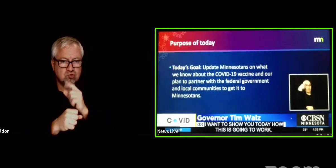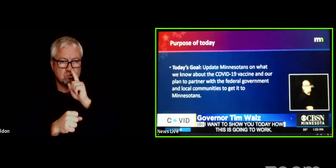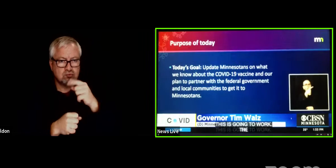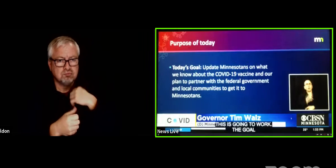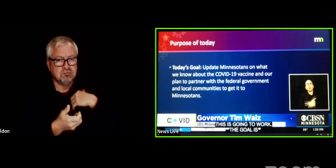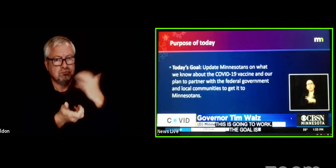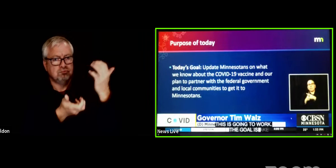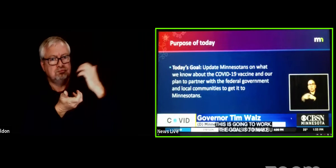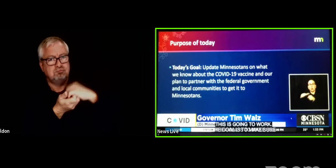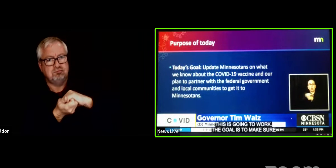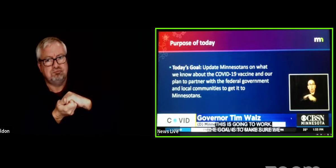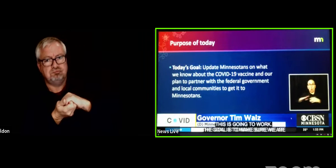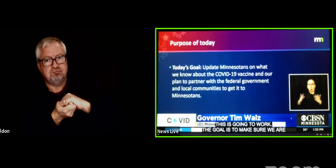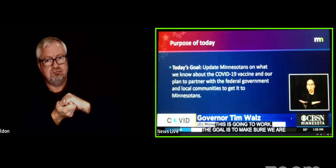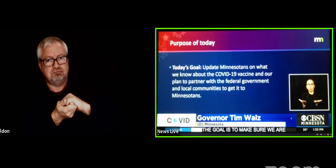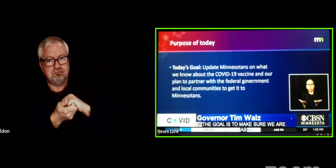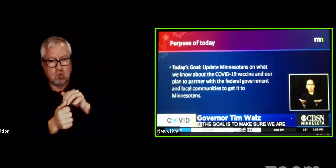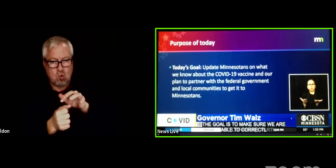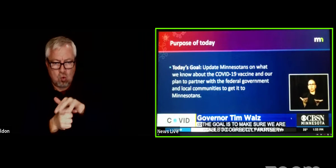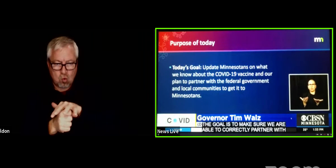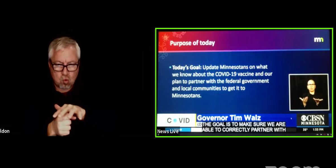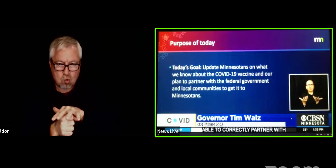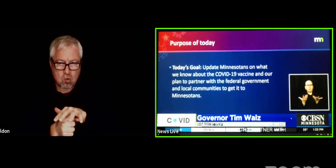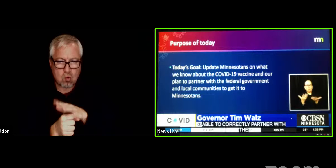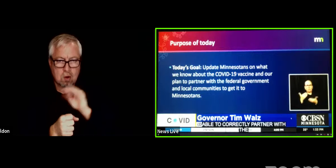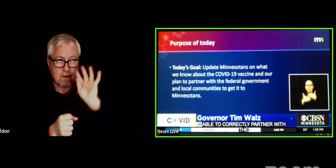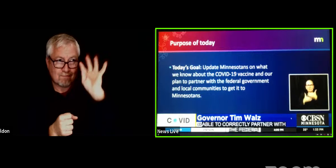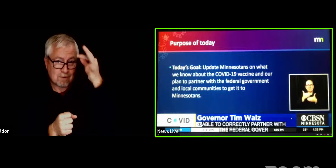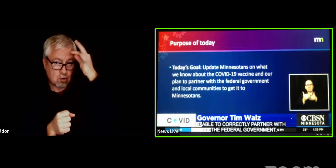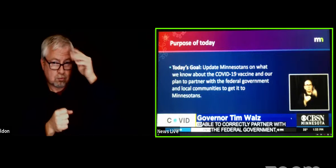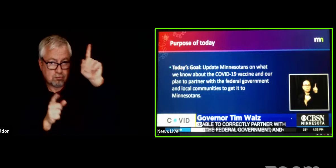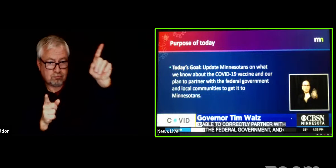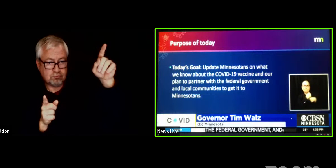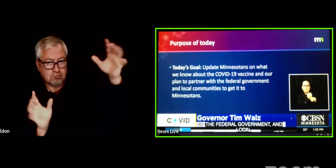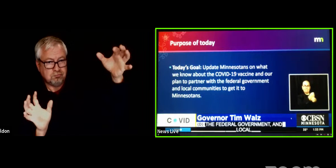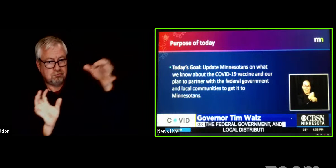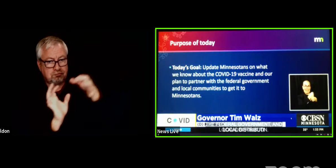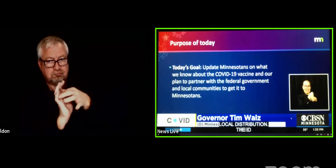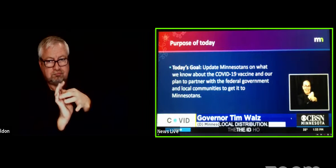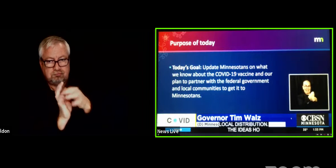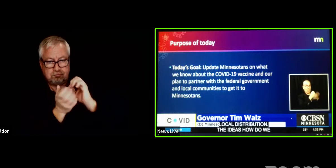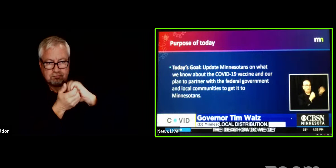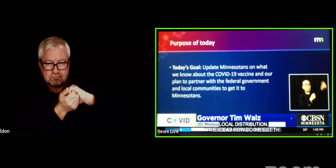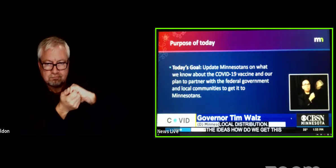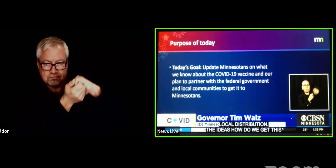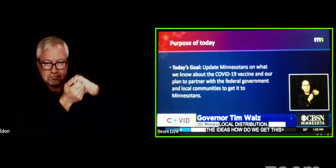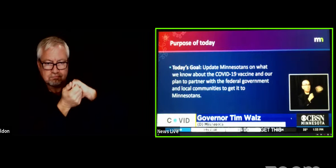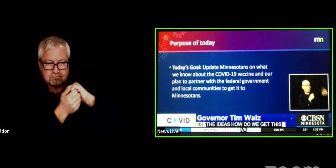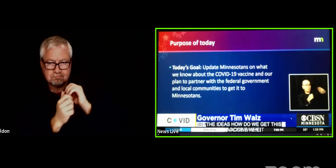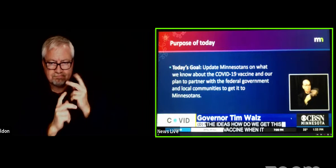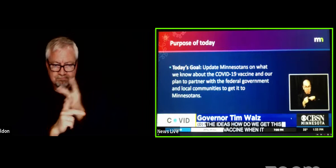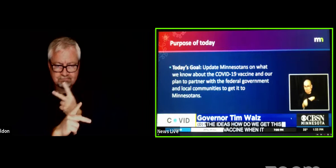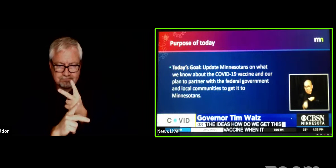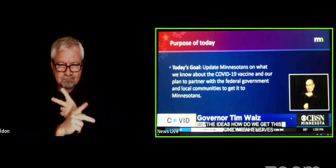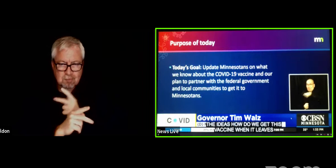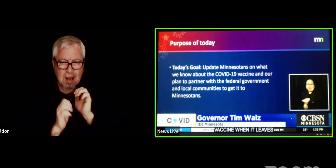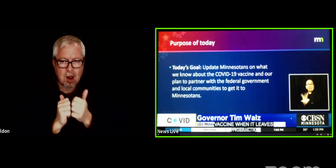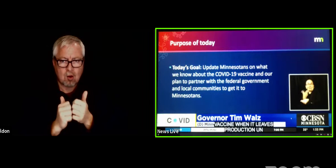VACCINE WHEN IT LEAVES THE PRODUCTION FACILITY UNTIL IT IS IN THE ARM OF A MINNESOTAN PROTECTING THEM FROM COVID-19 AND WE WANT TO MAKE SURE YOU'RE COMFORTABLE